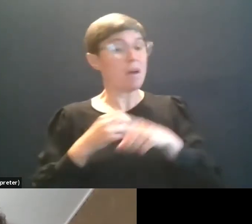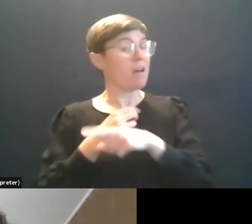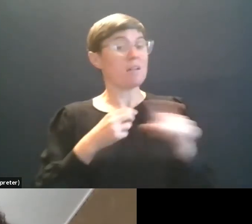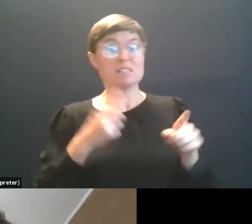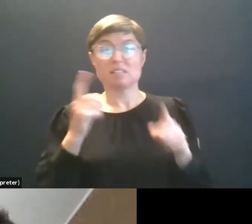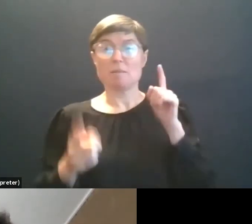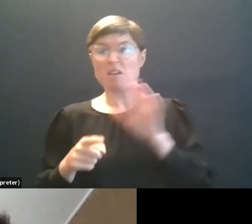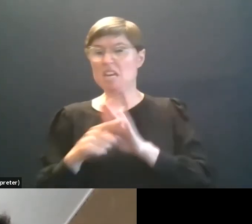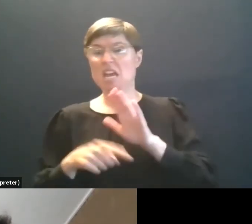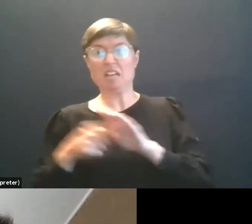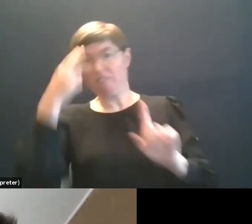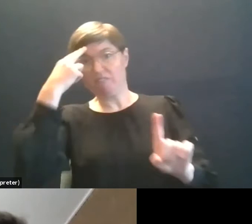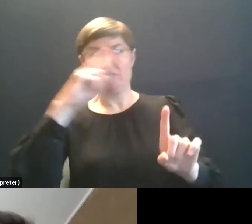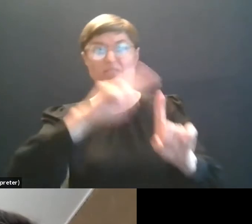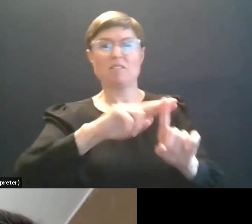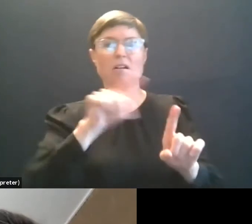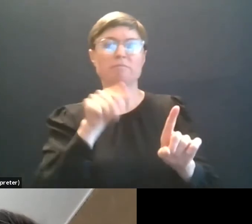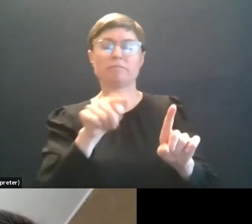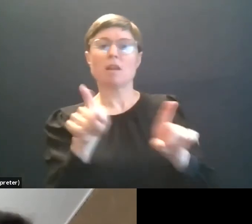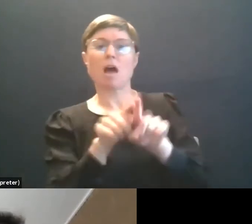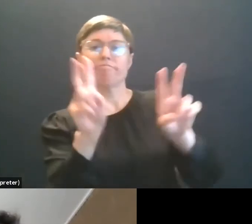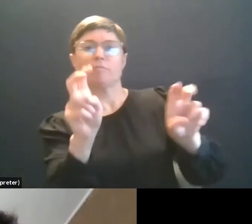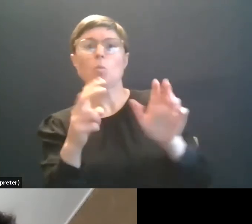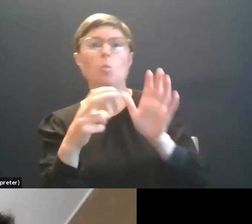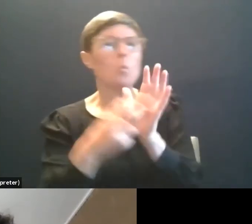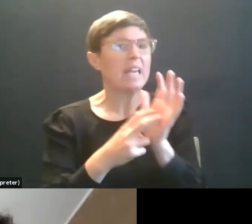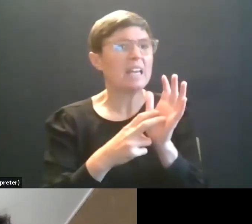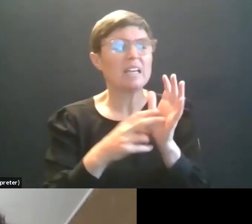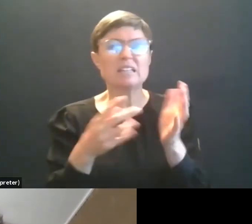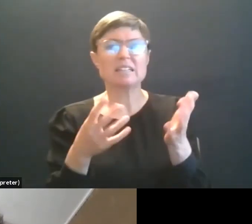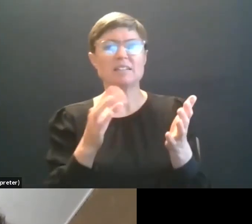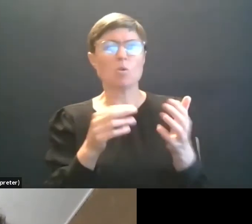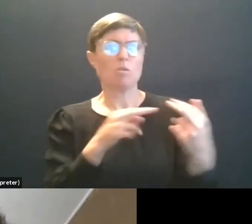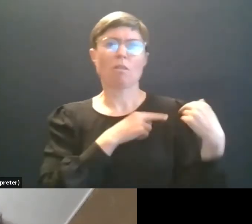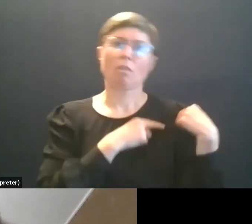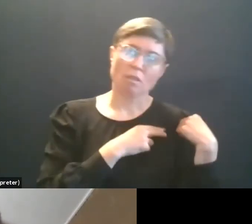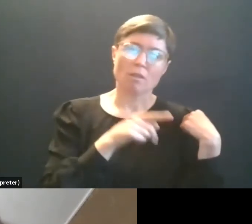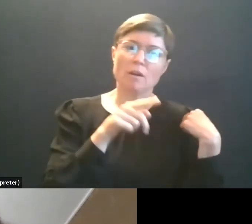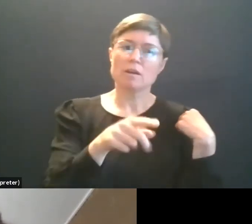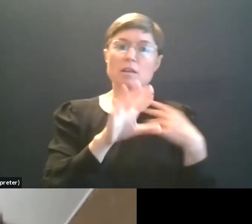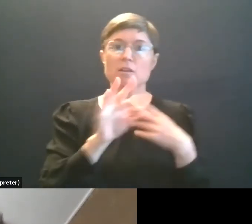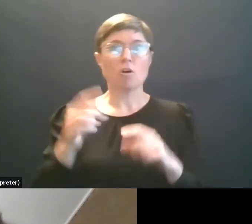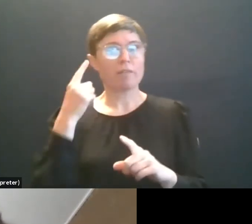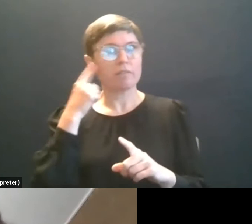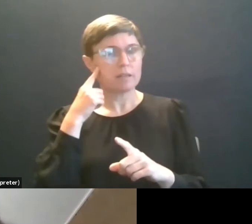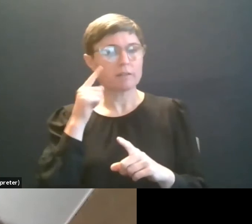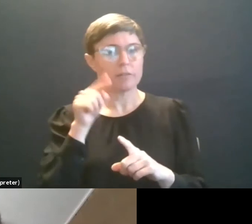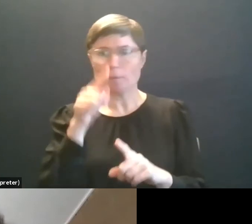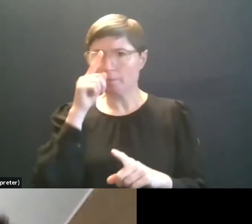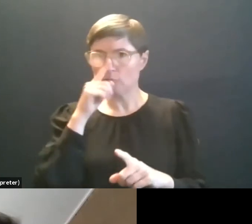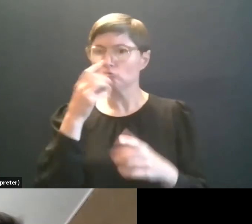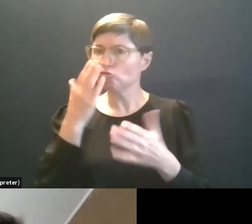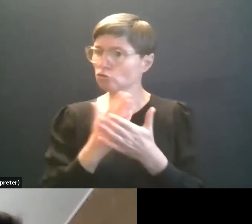as a weakness or some sort of burden rather than seeing those people at very resilient